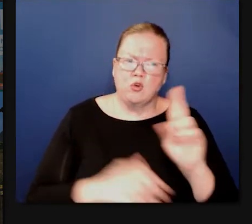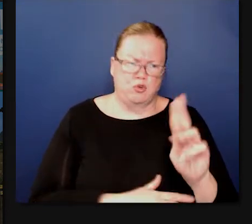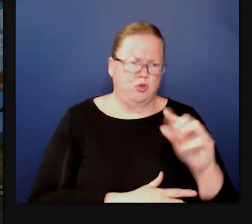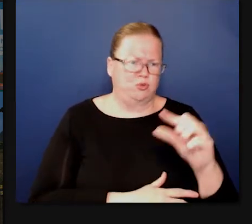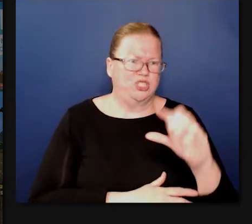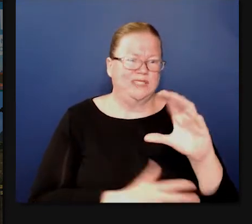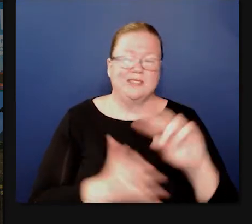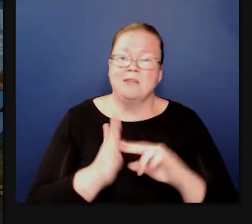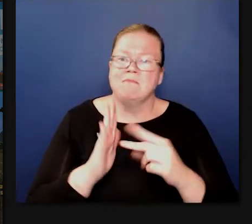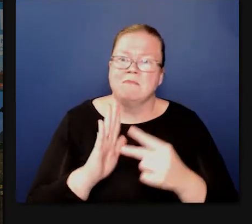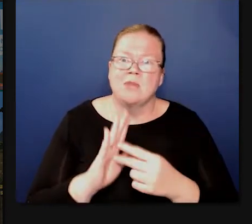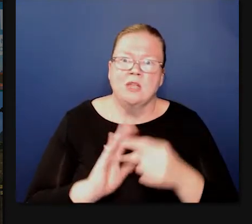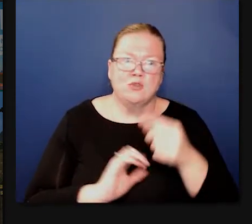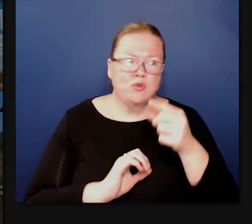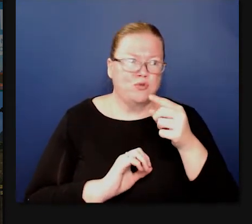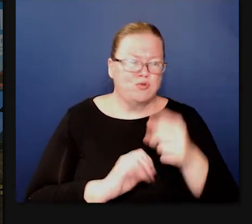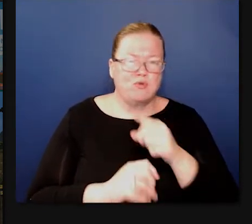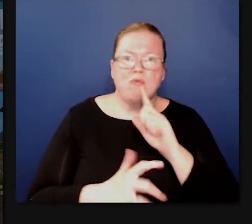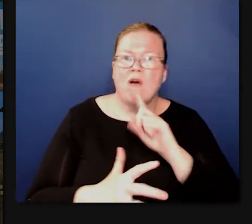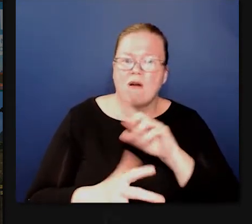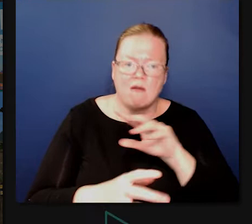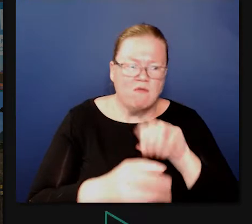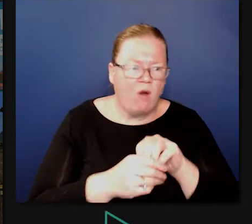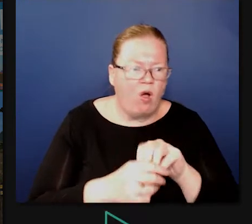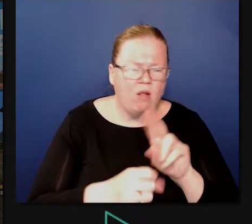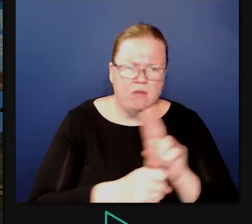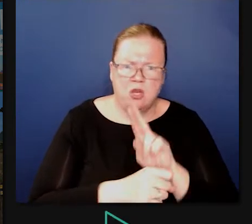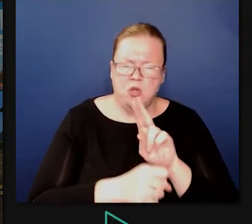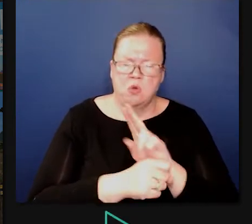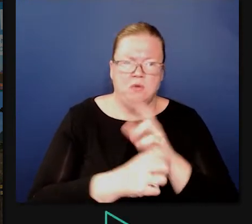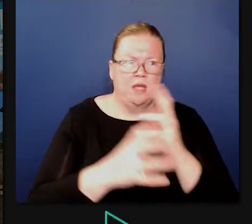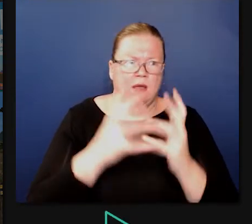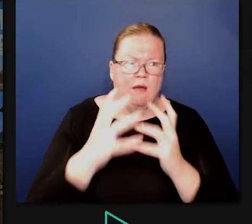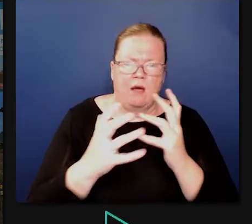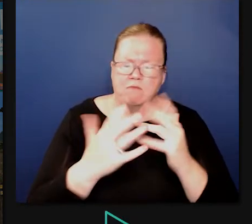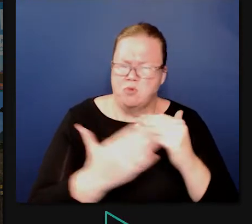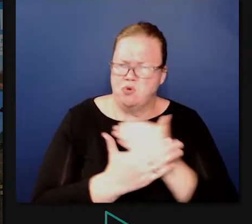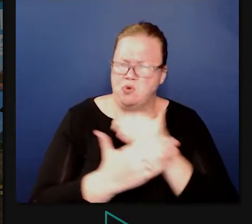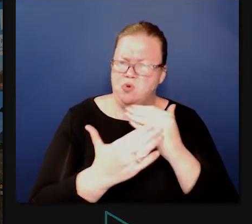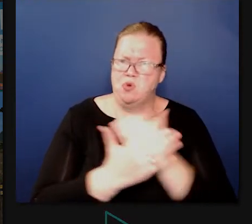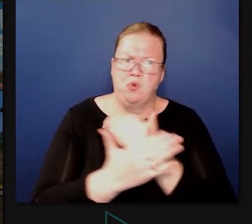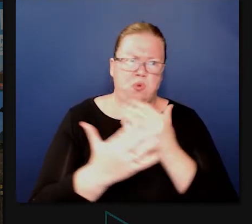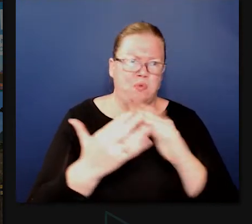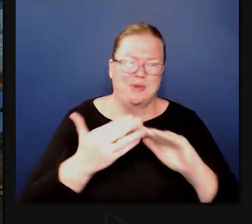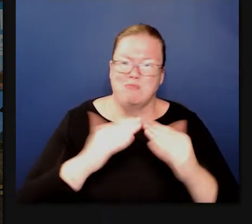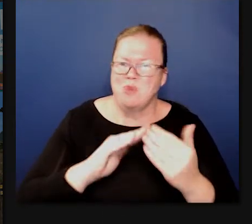the UGC means that you are tapping into a new sense of community